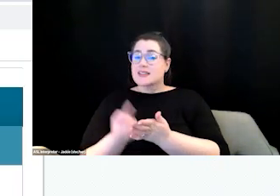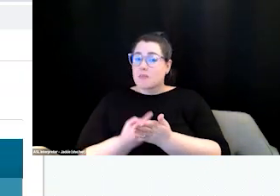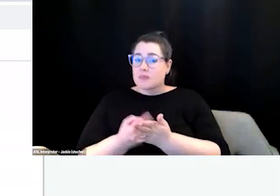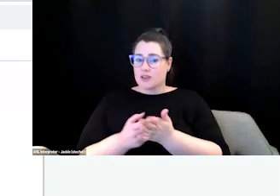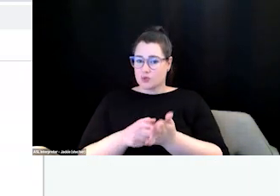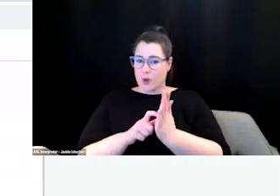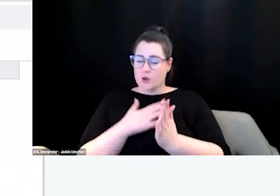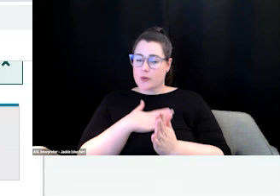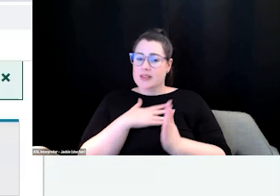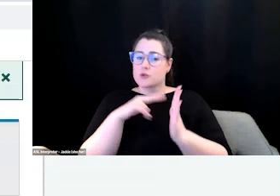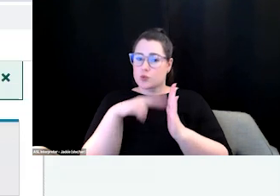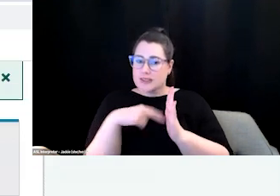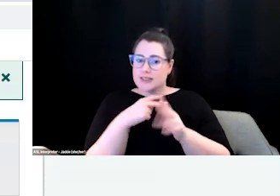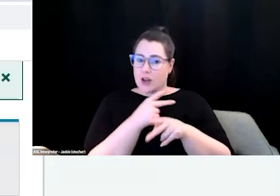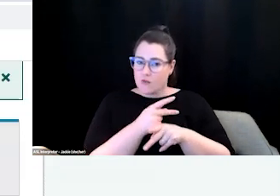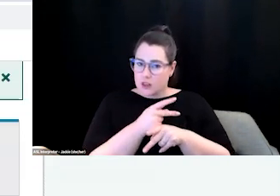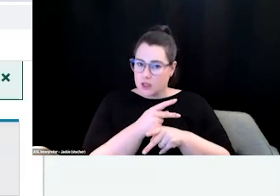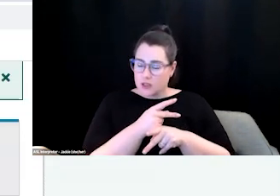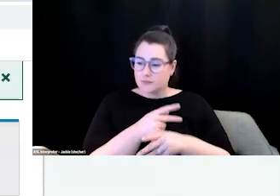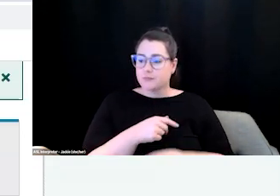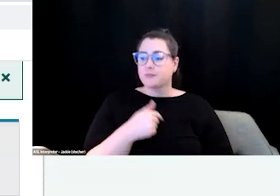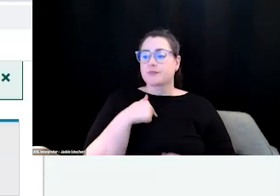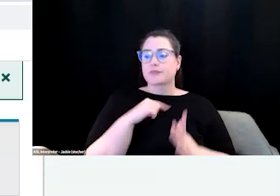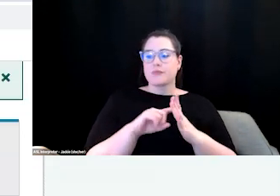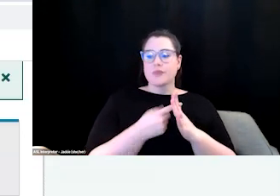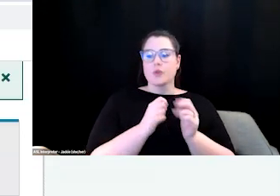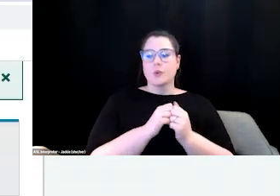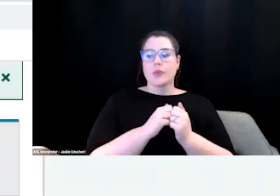All right, I'm going to go ahead and start with Proposal Actions because what I always recommend